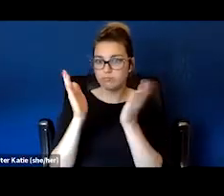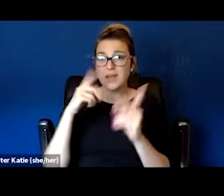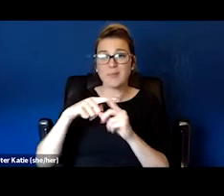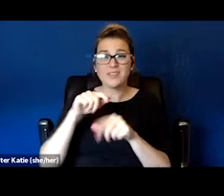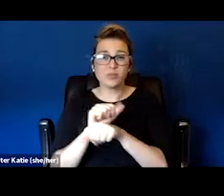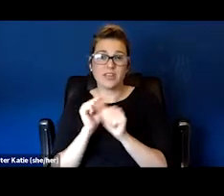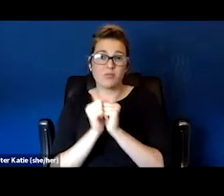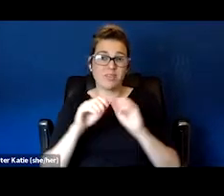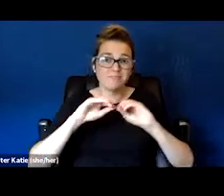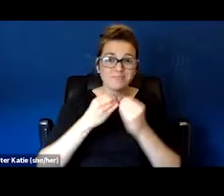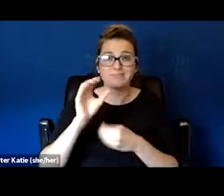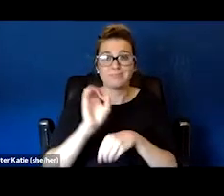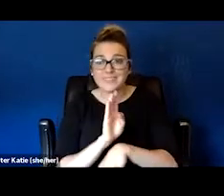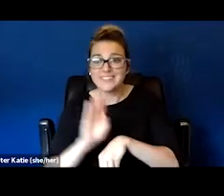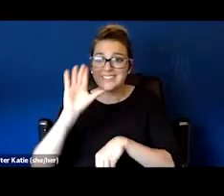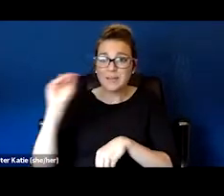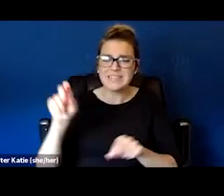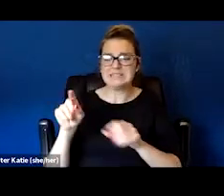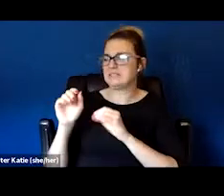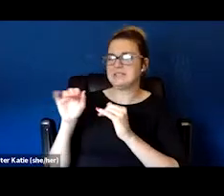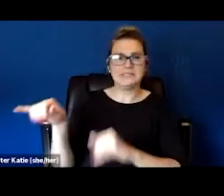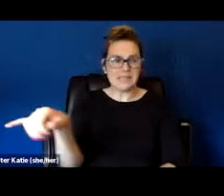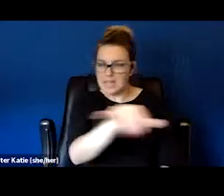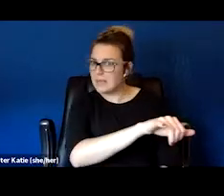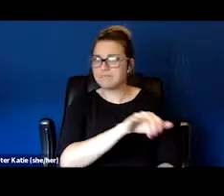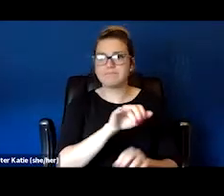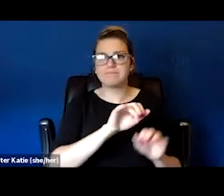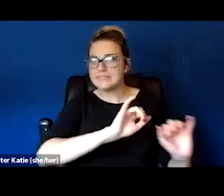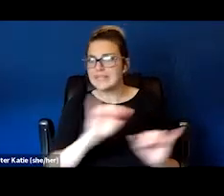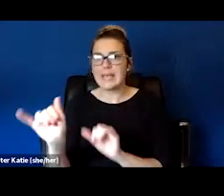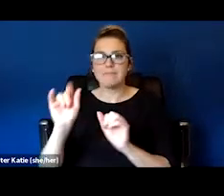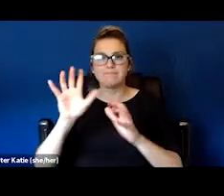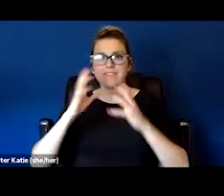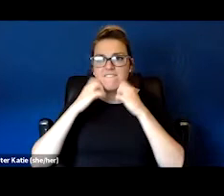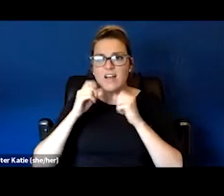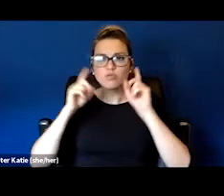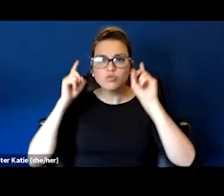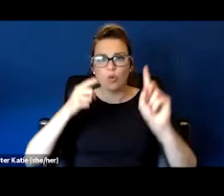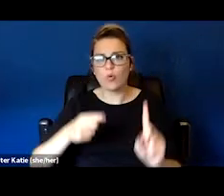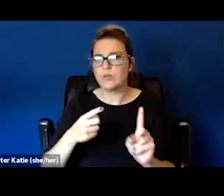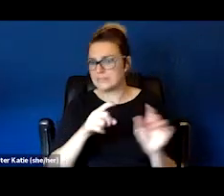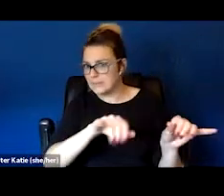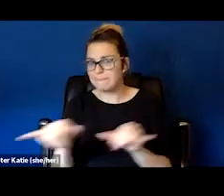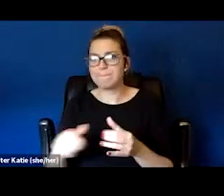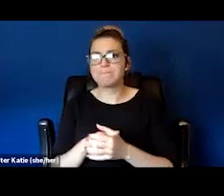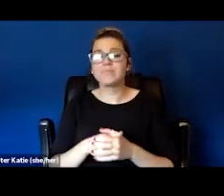So there's a lot of reasons that people may be connected, organizations may be connected to the CoC,